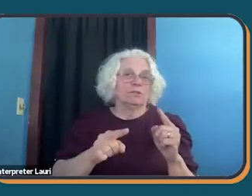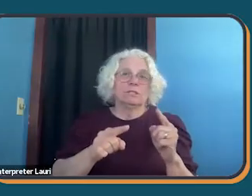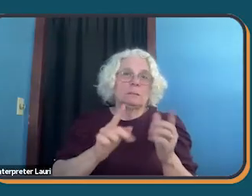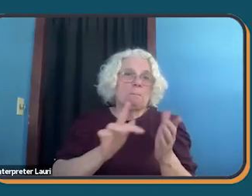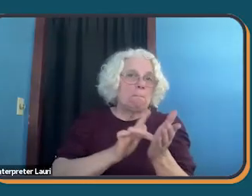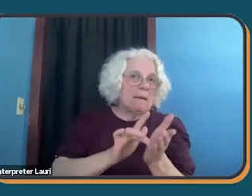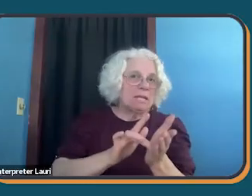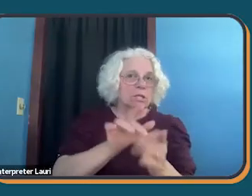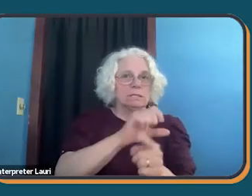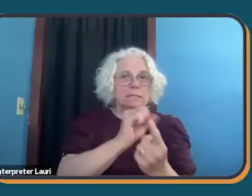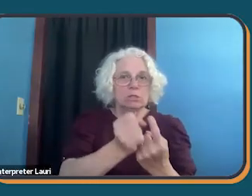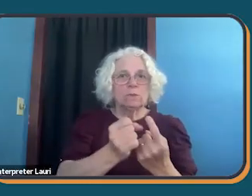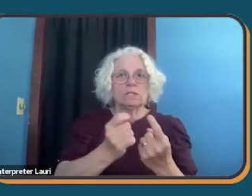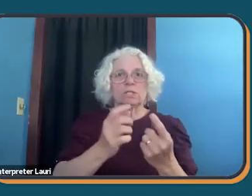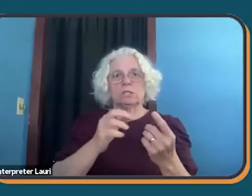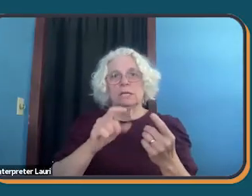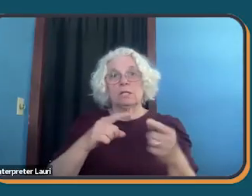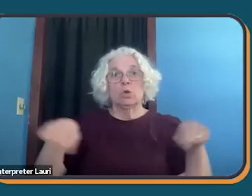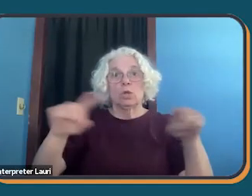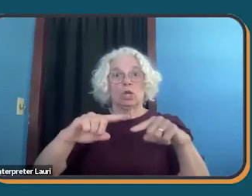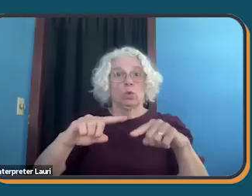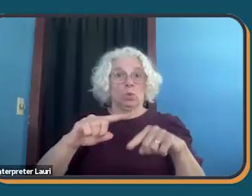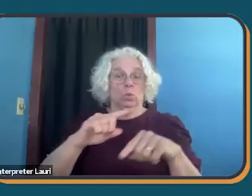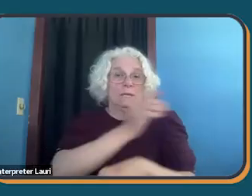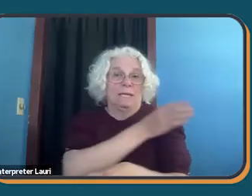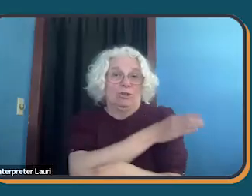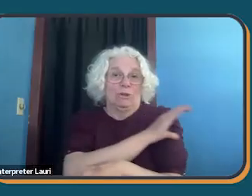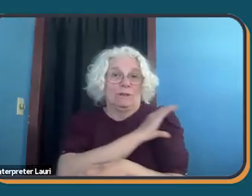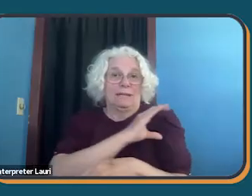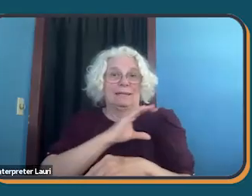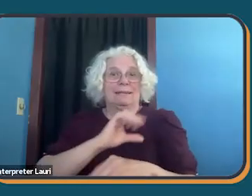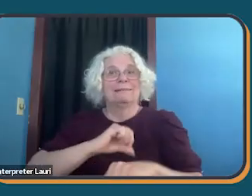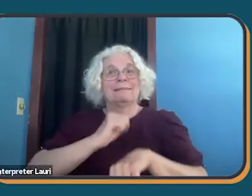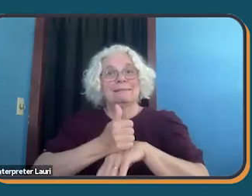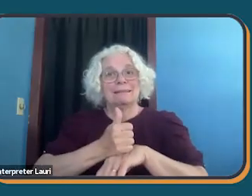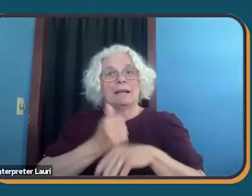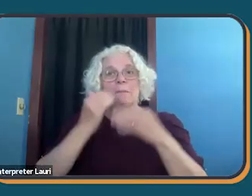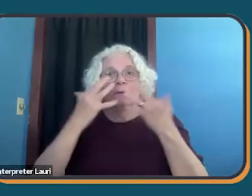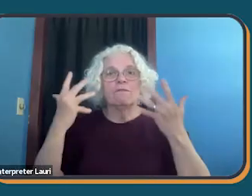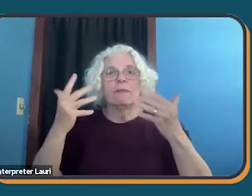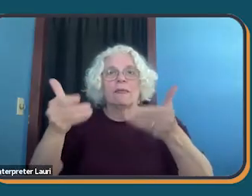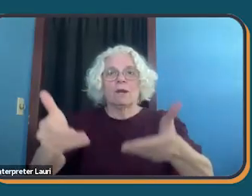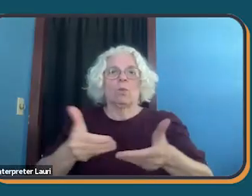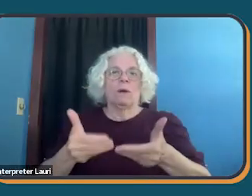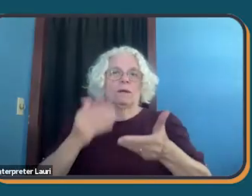and help your entire team create welcoming and accessible experiences.